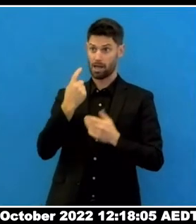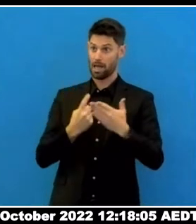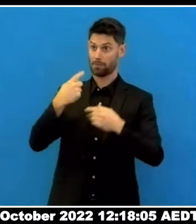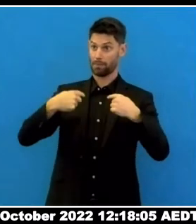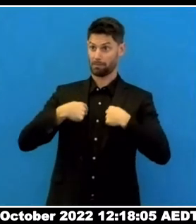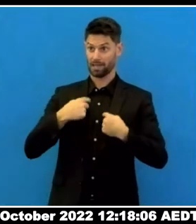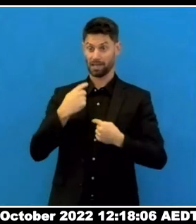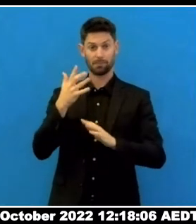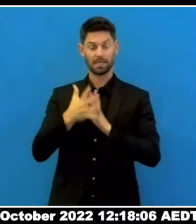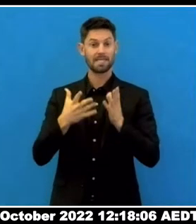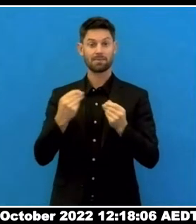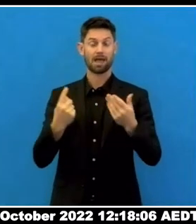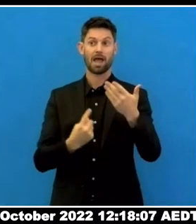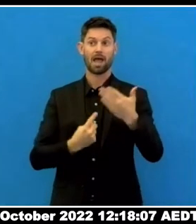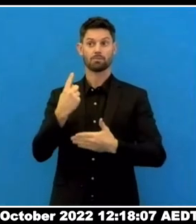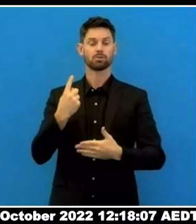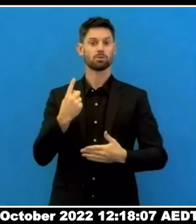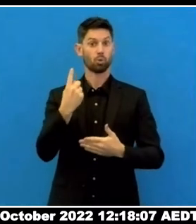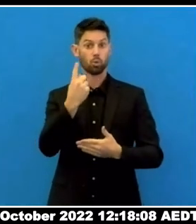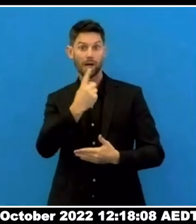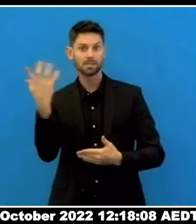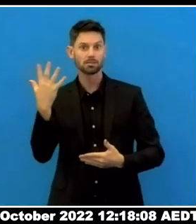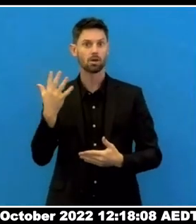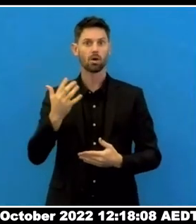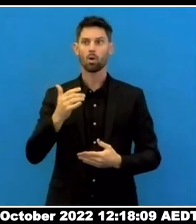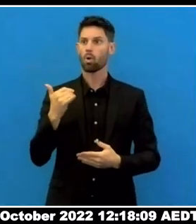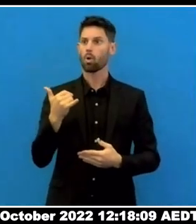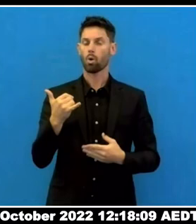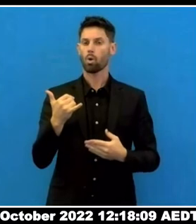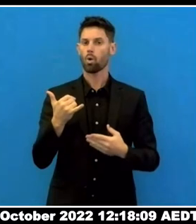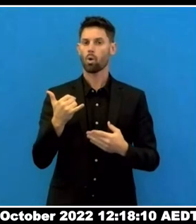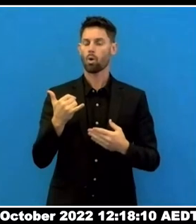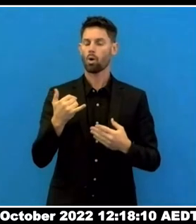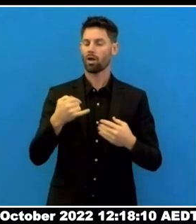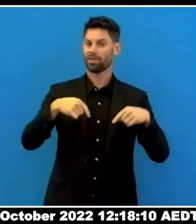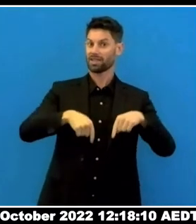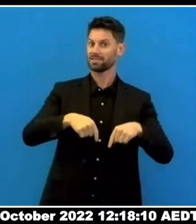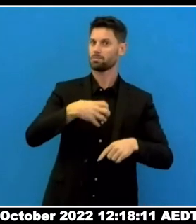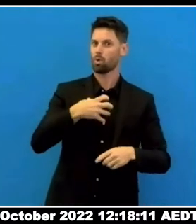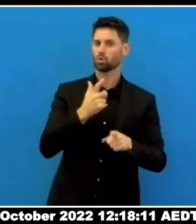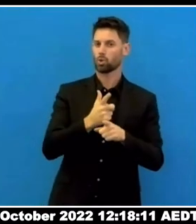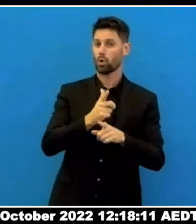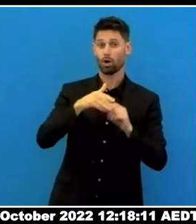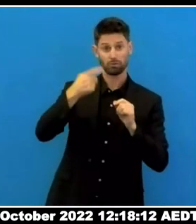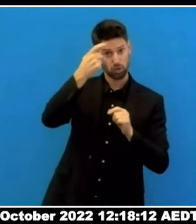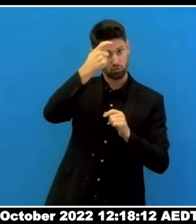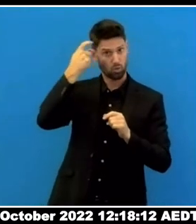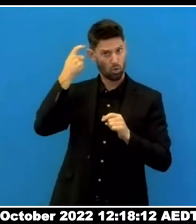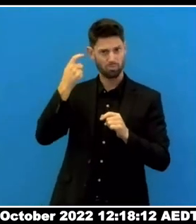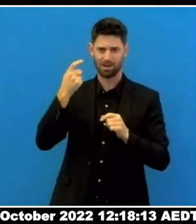That can be an incident of trauma. But the trauma we are focusing on is much more complex forms of trauma.